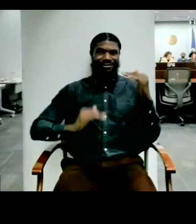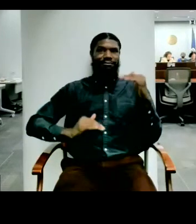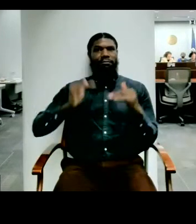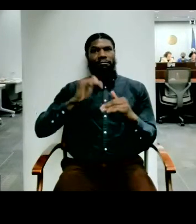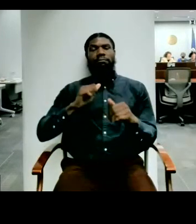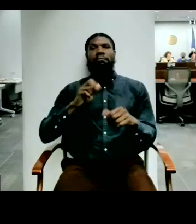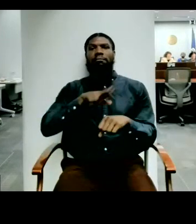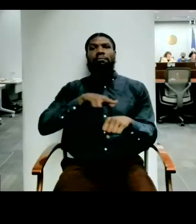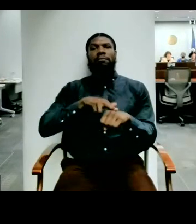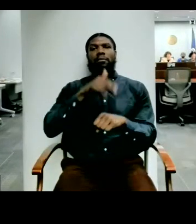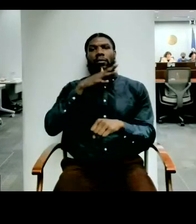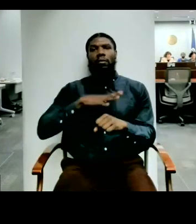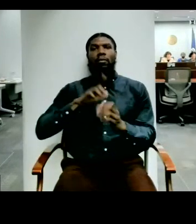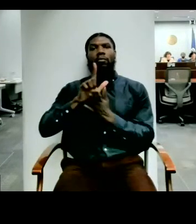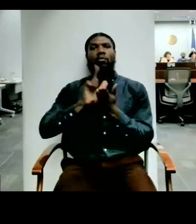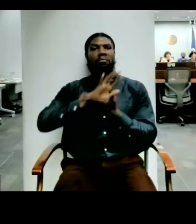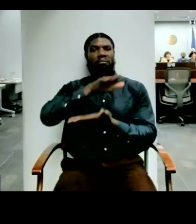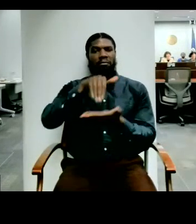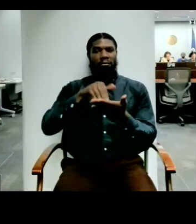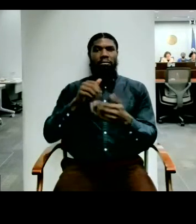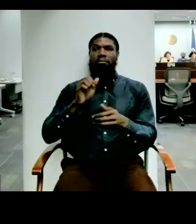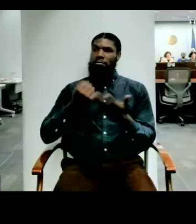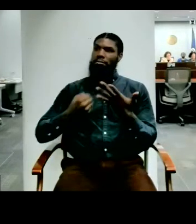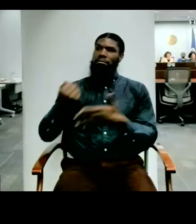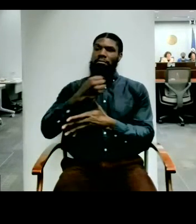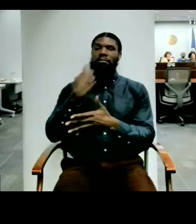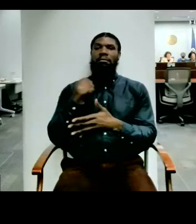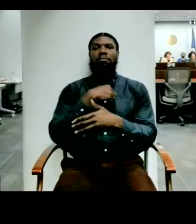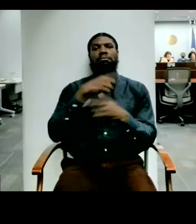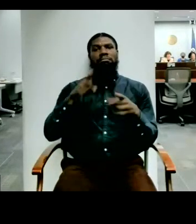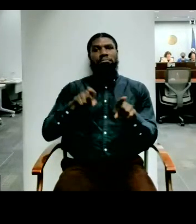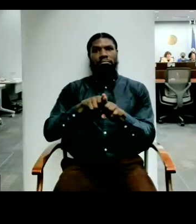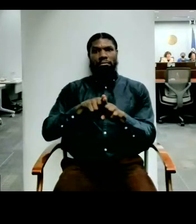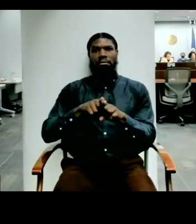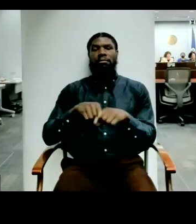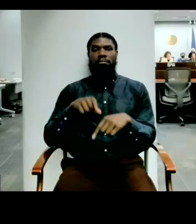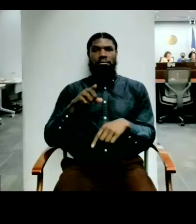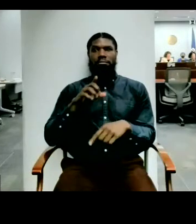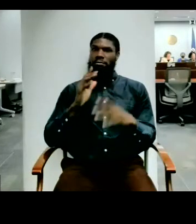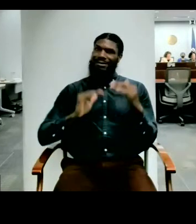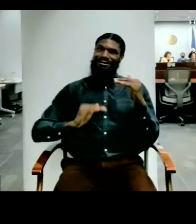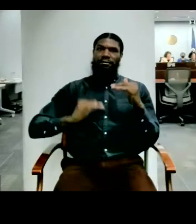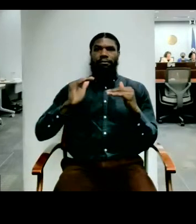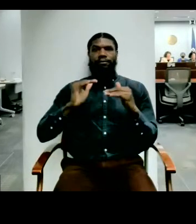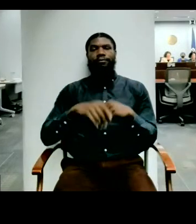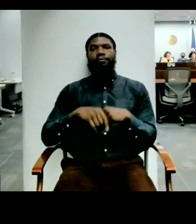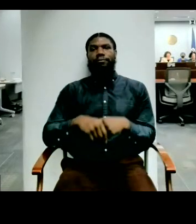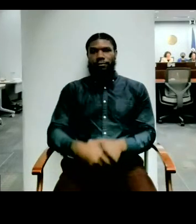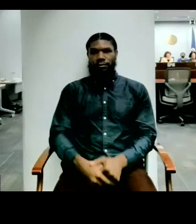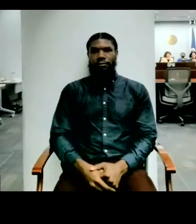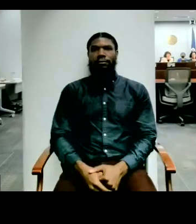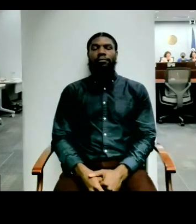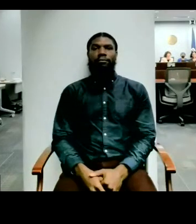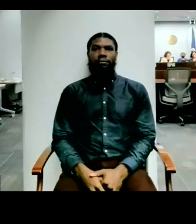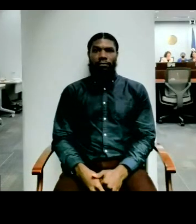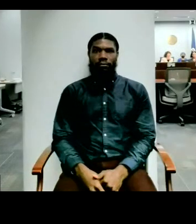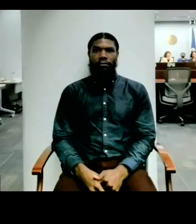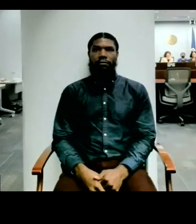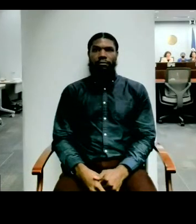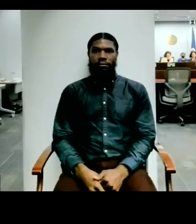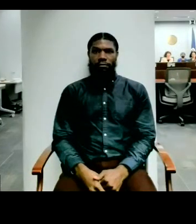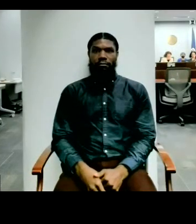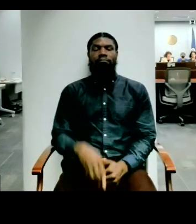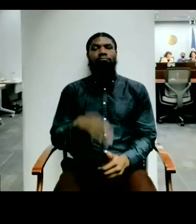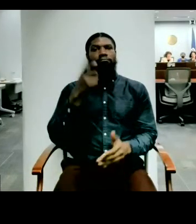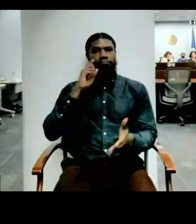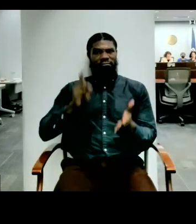a priority that you recommend we focus on. We find that employers are doing a number of self-audits